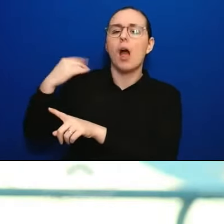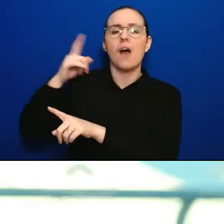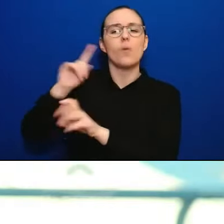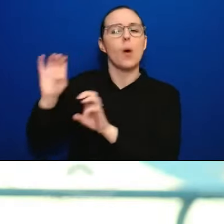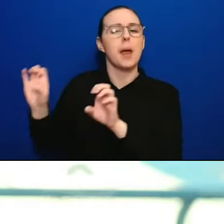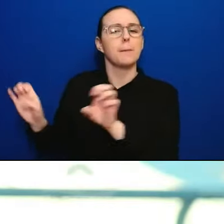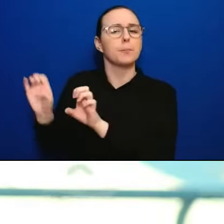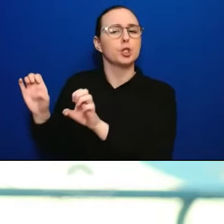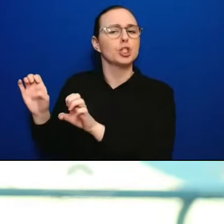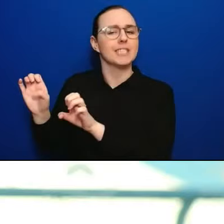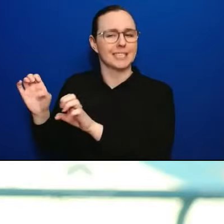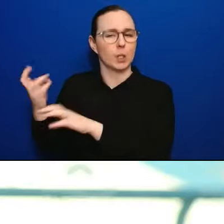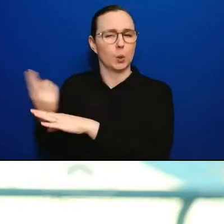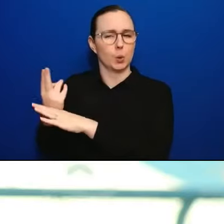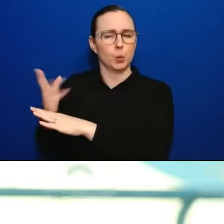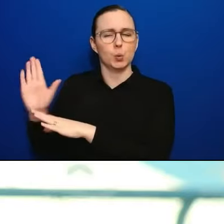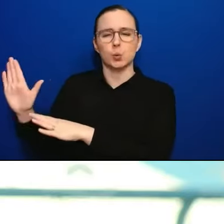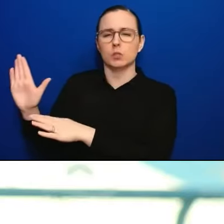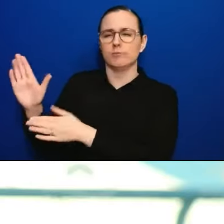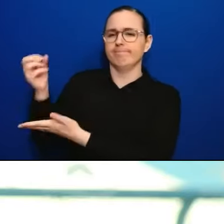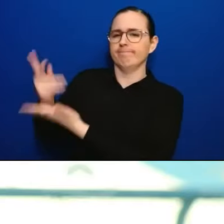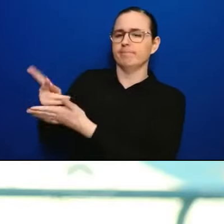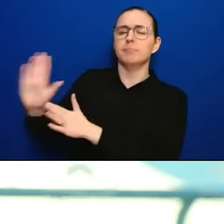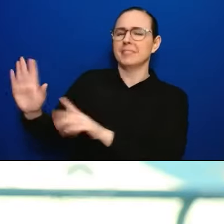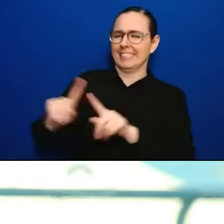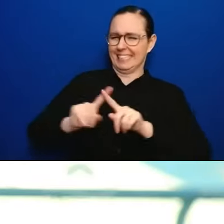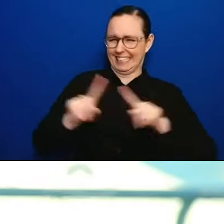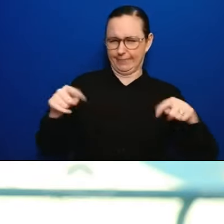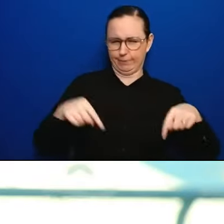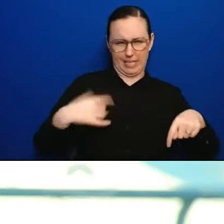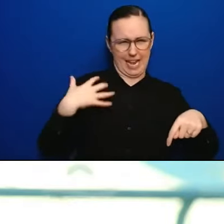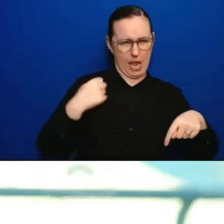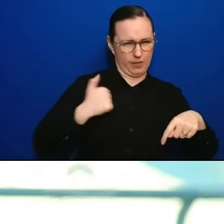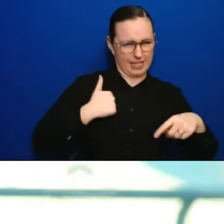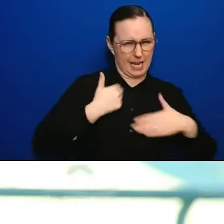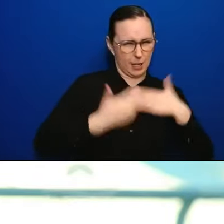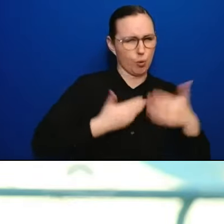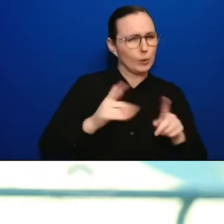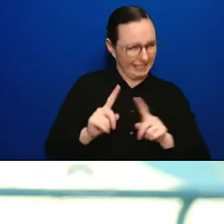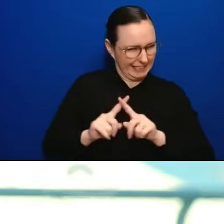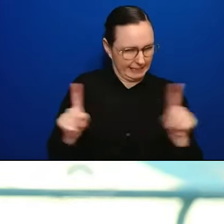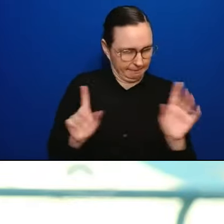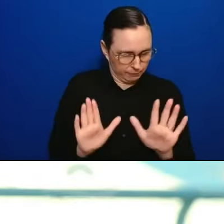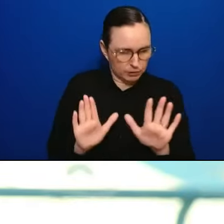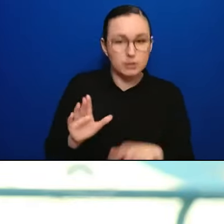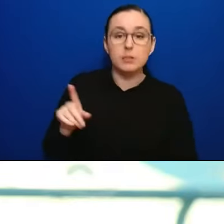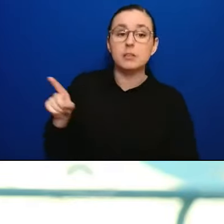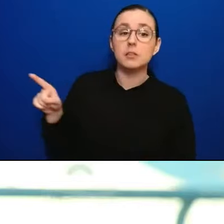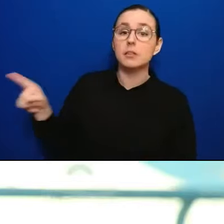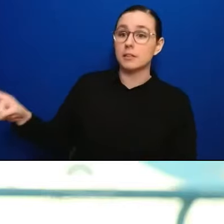the process of applying for Emergency Use Authorization, which is slightly different